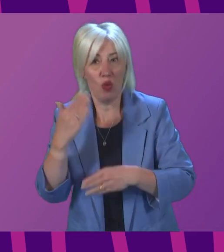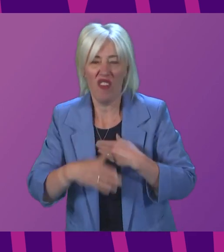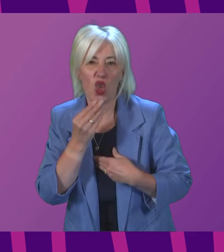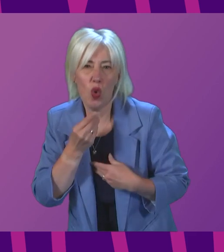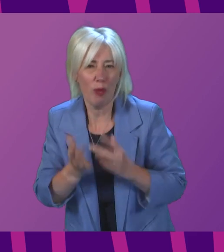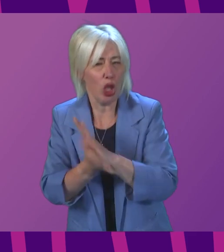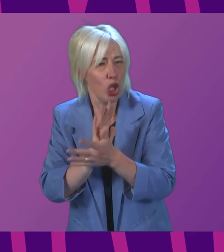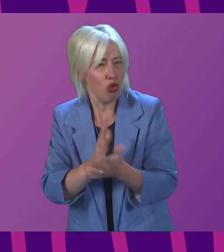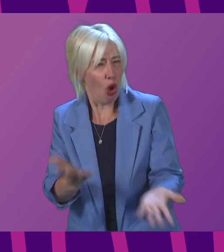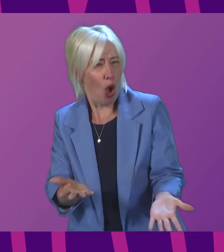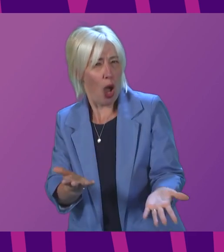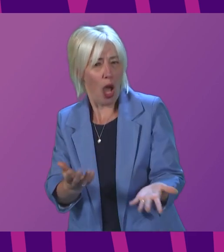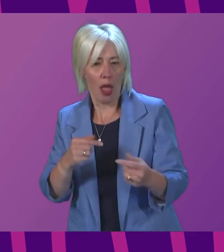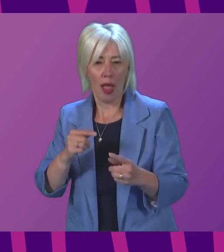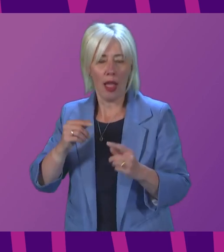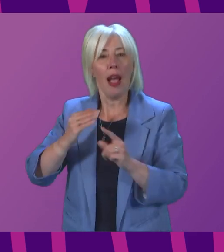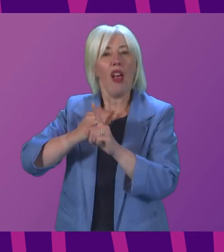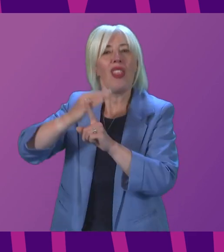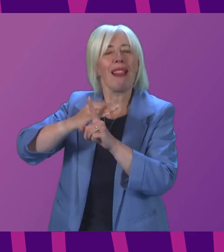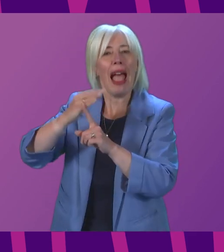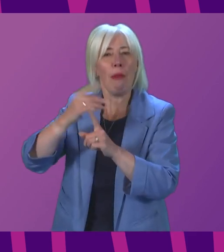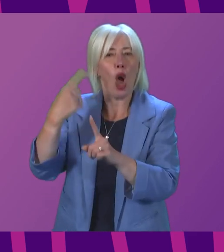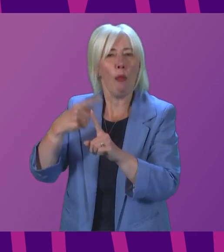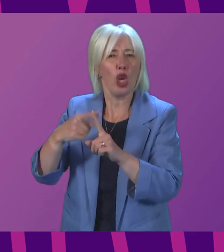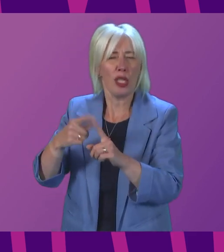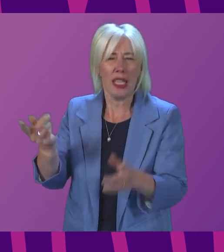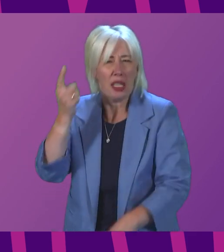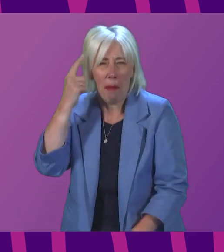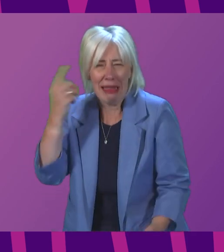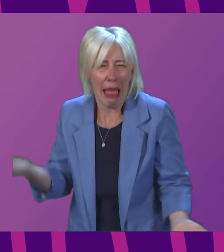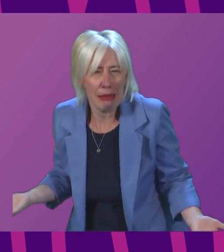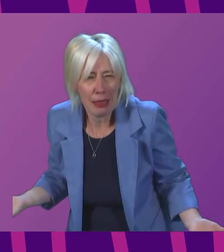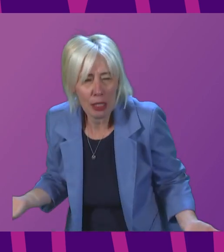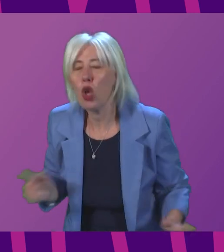In the face of a climate emergency, that makes no sense at all, so it is welcome that Scotland